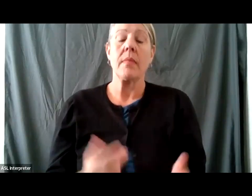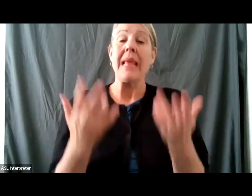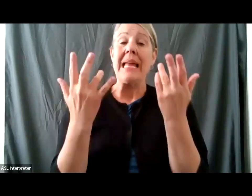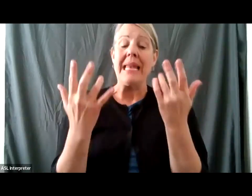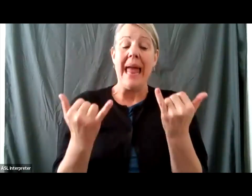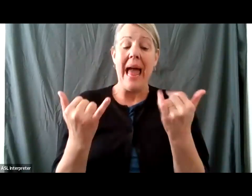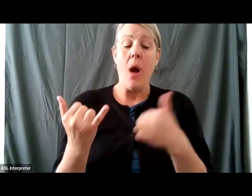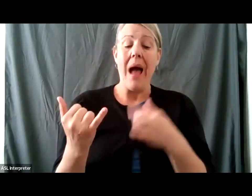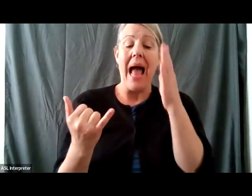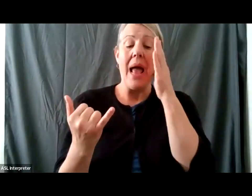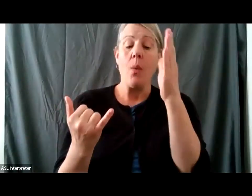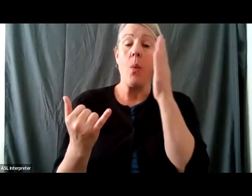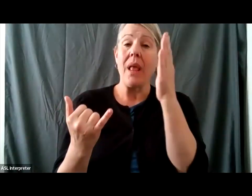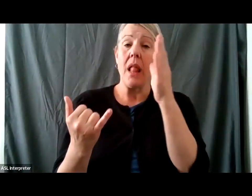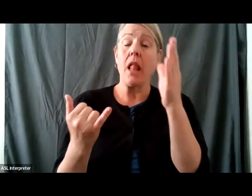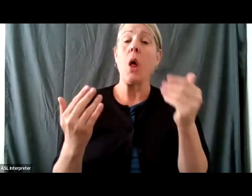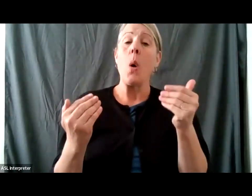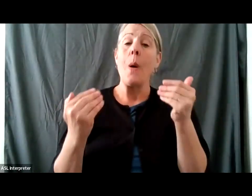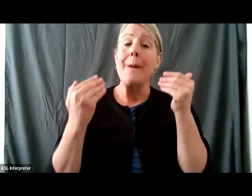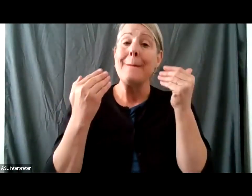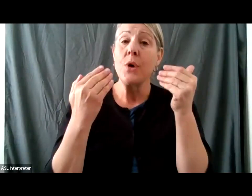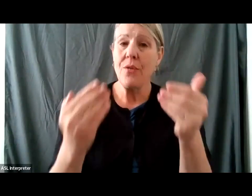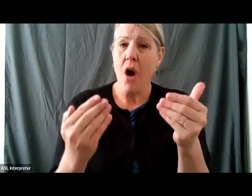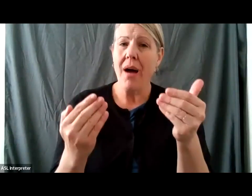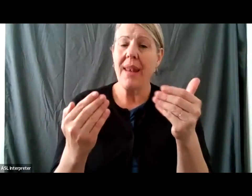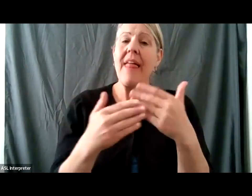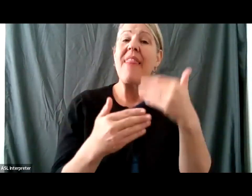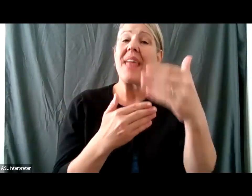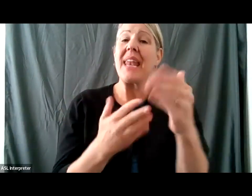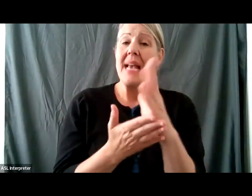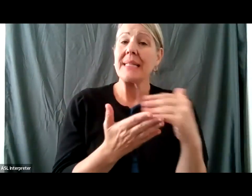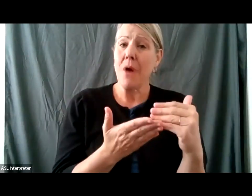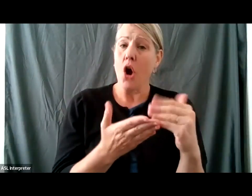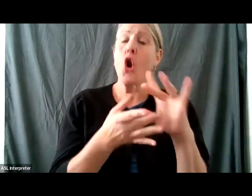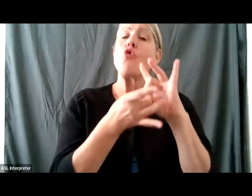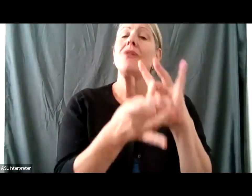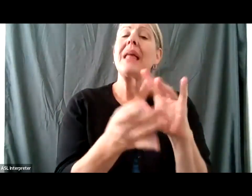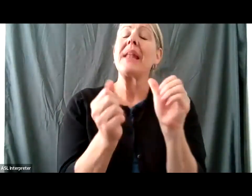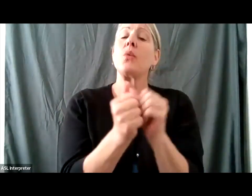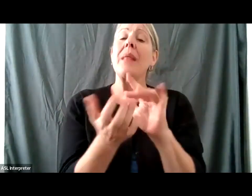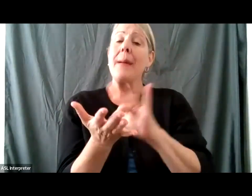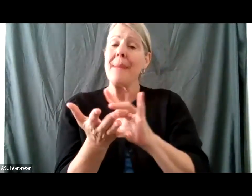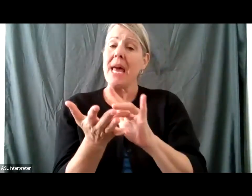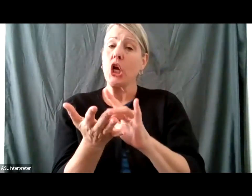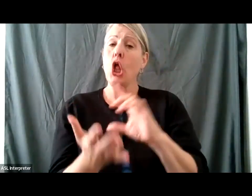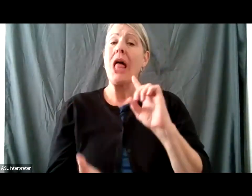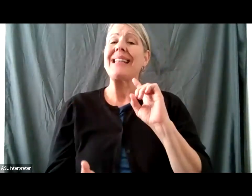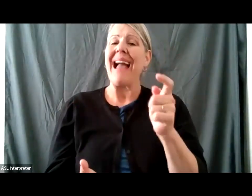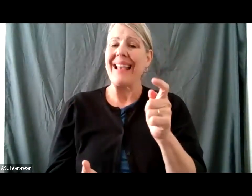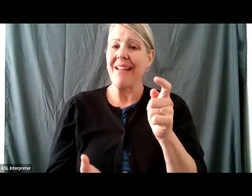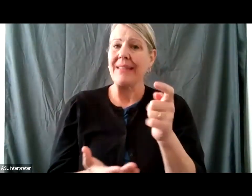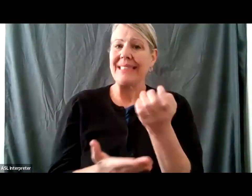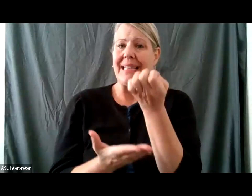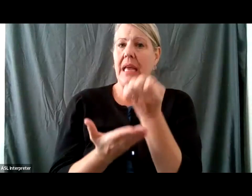The next section I'll talk about deals with medical diagnostic equipment.